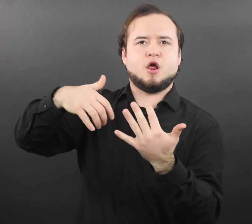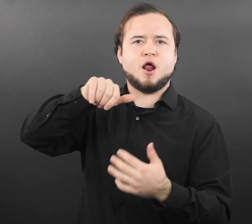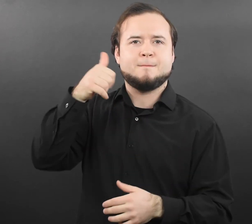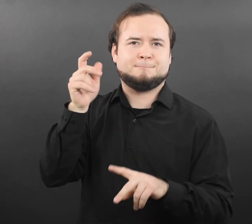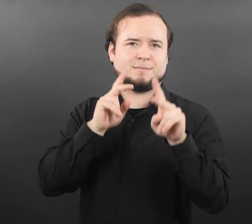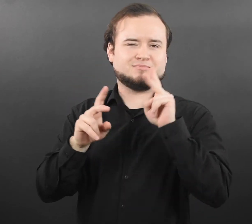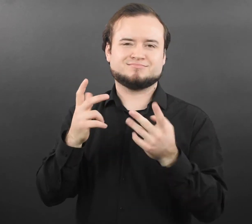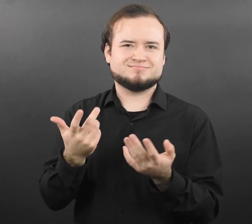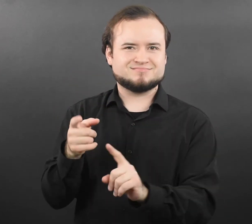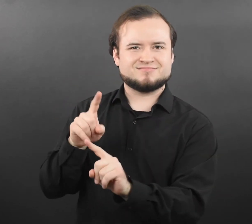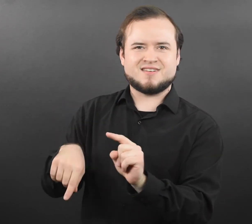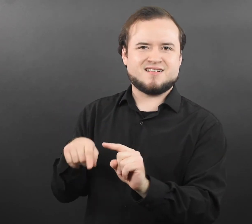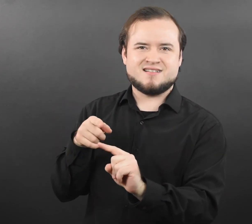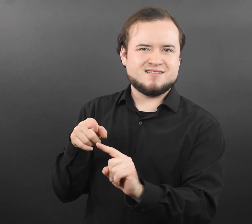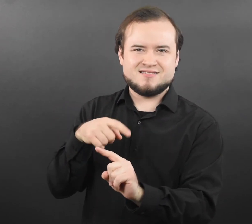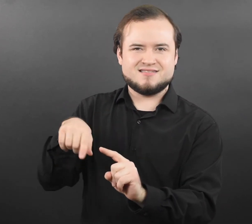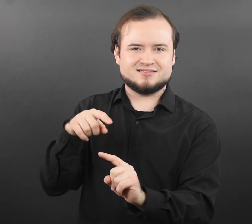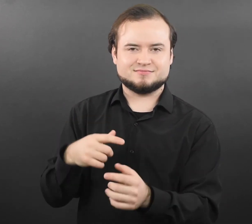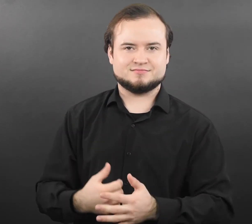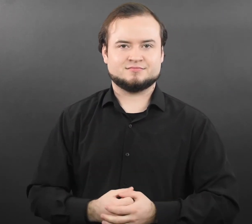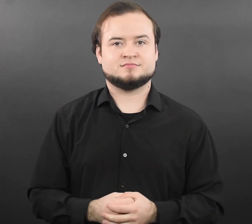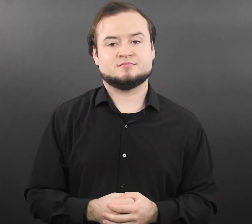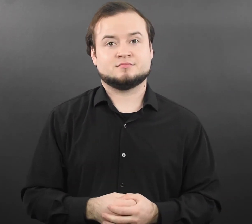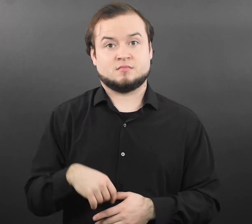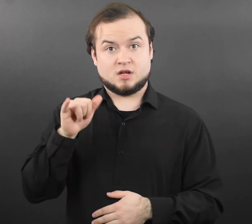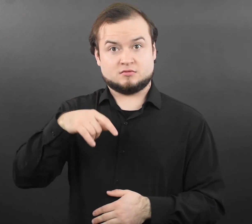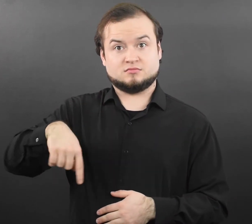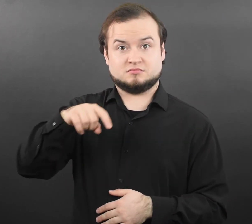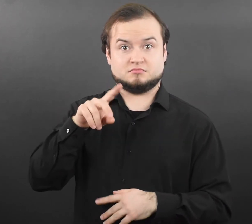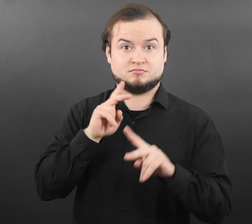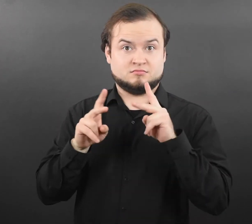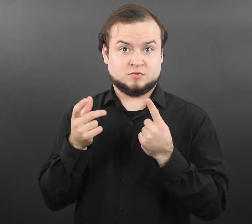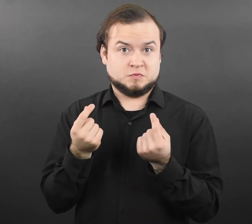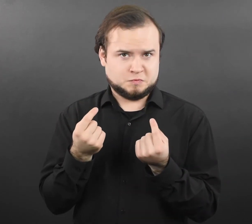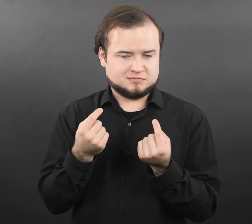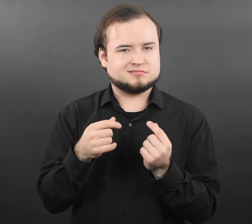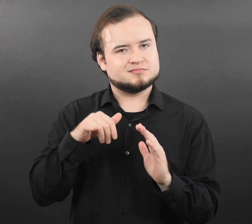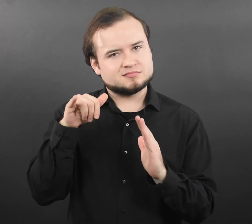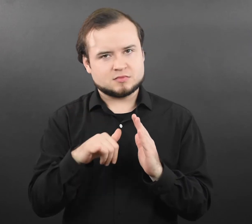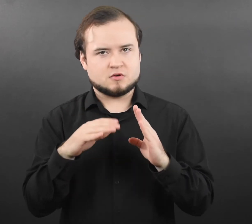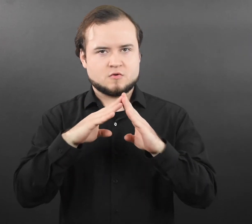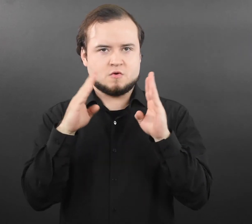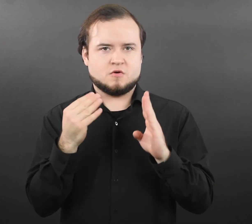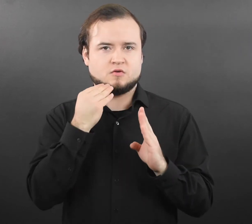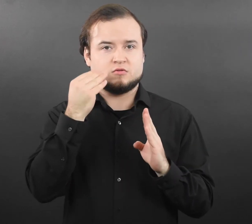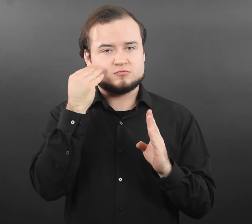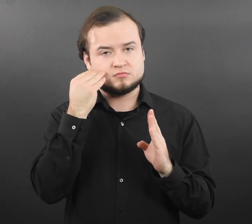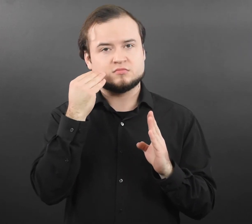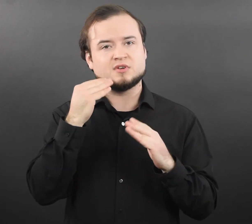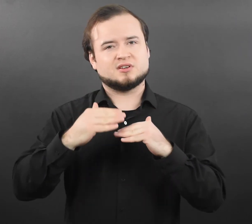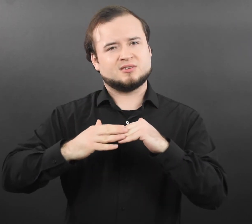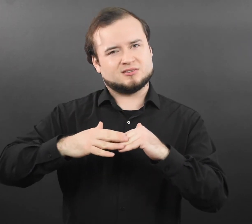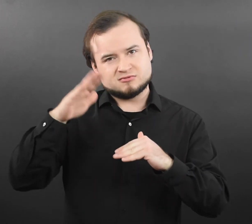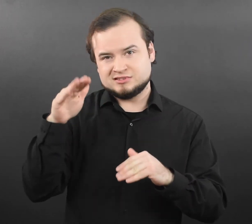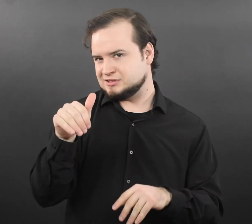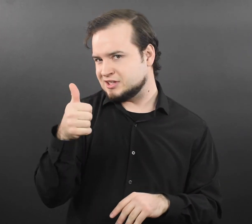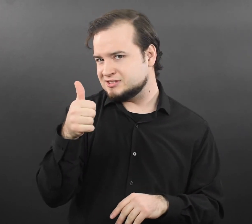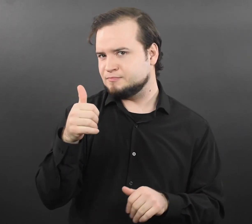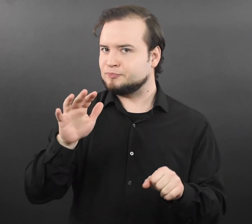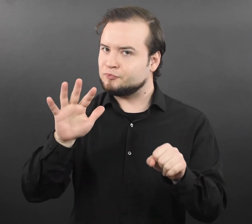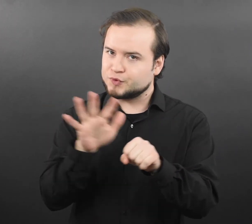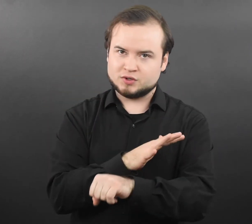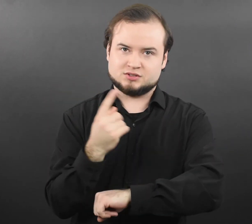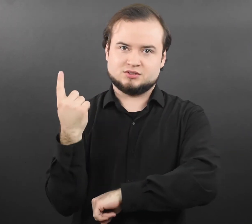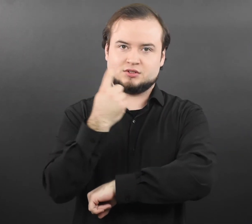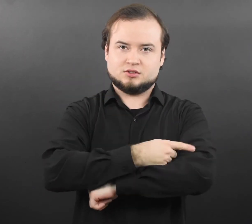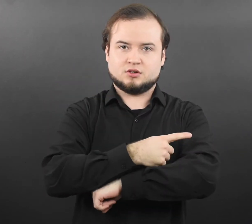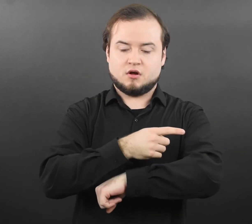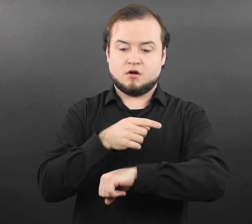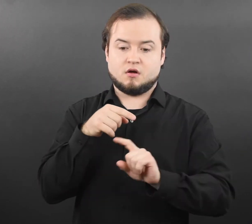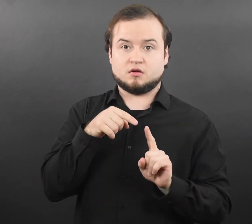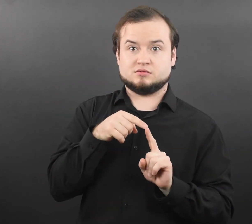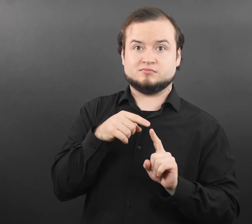Stay home for at least 10 full days from when you first felt sick or the day you got tested.